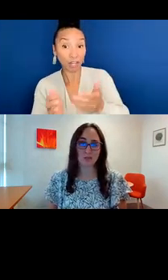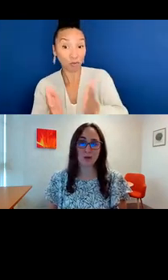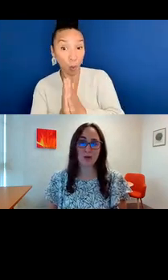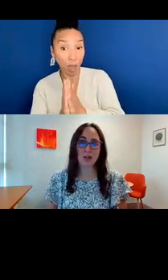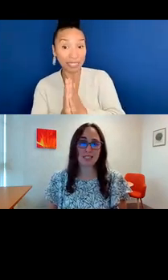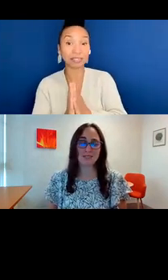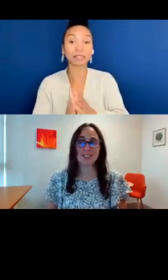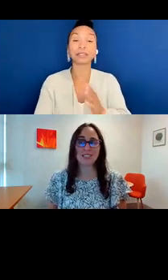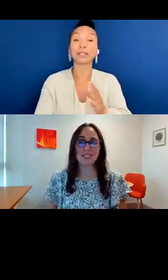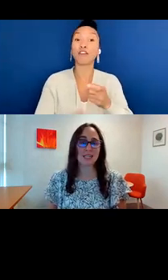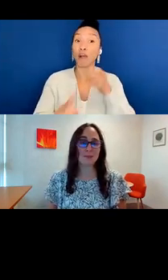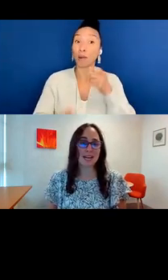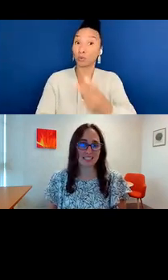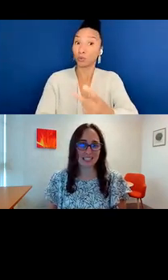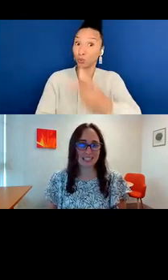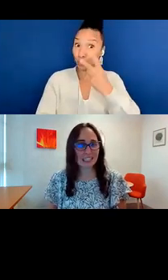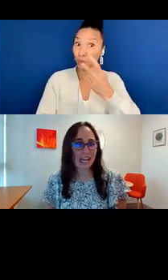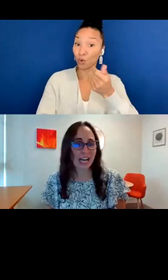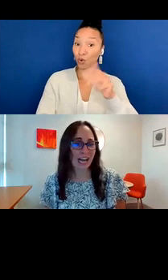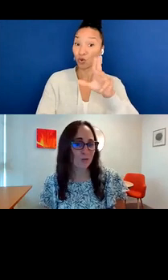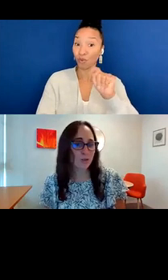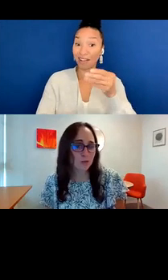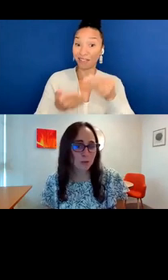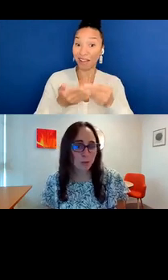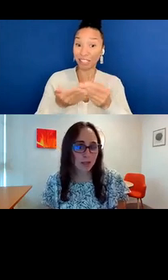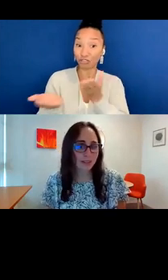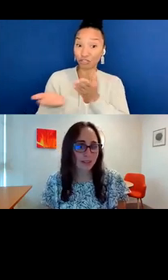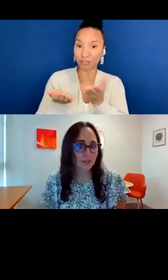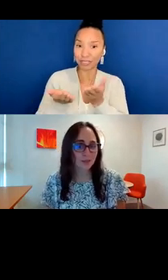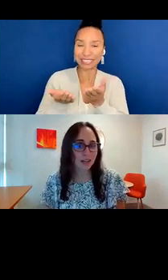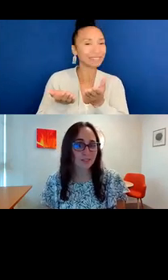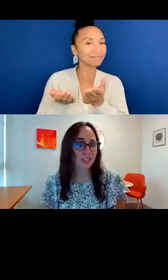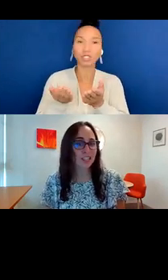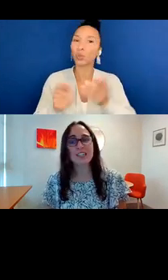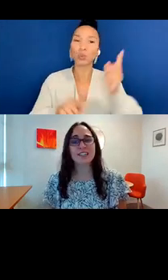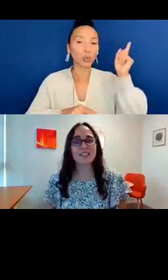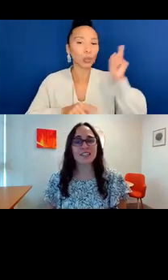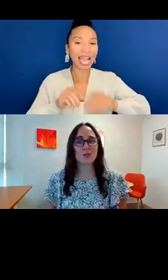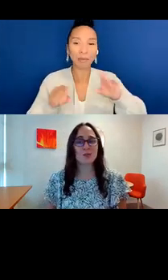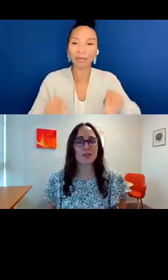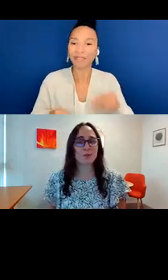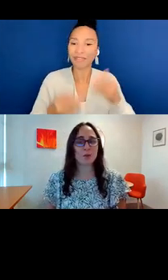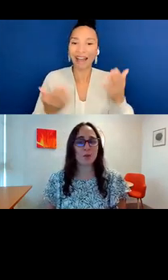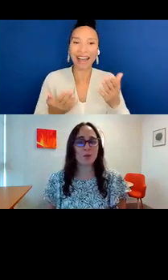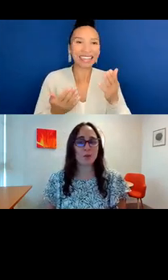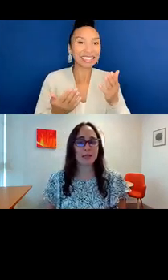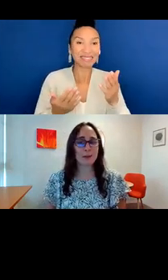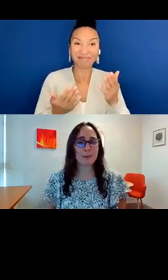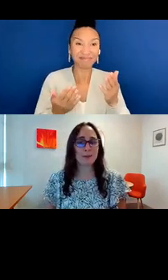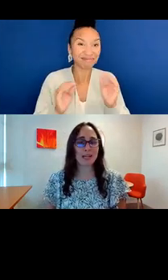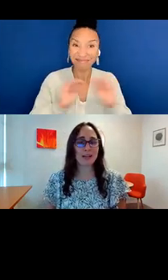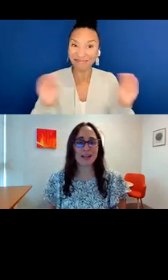because your program is filled to capacity. How would you report this survivor? So we have the poll opening up.